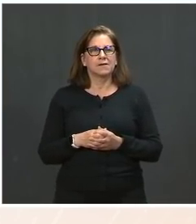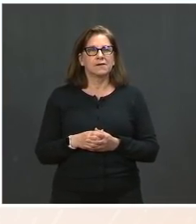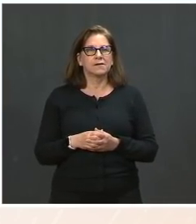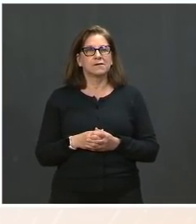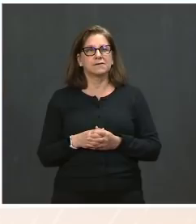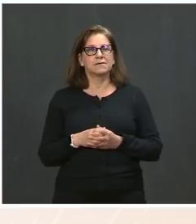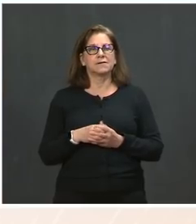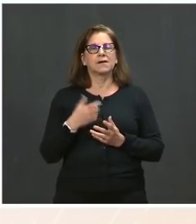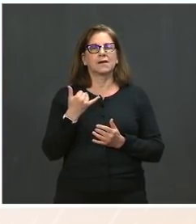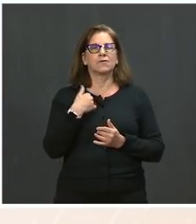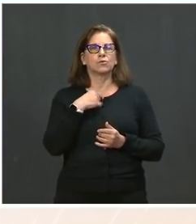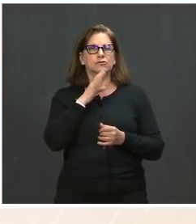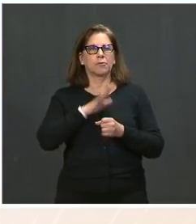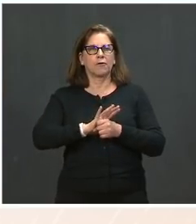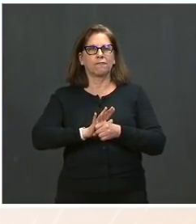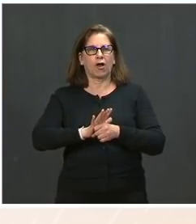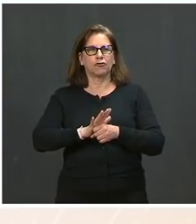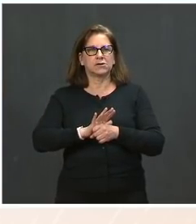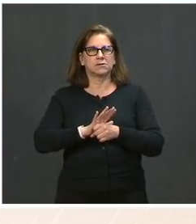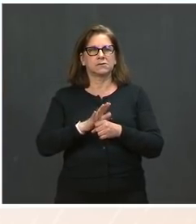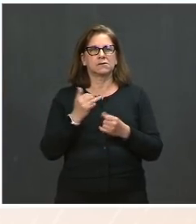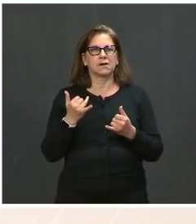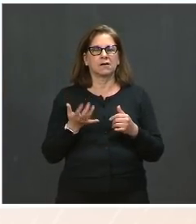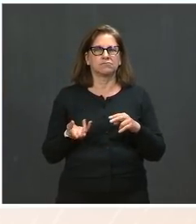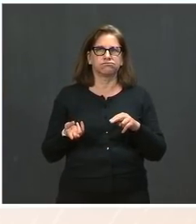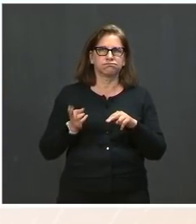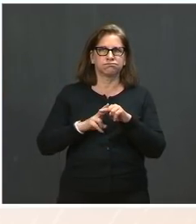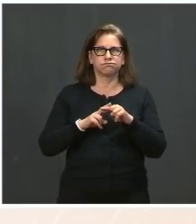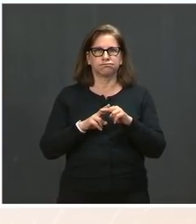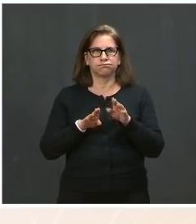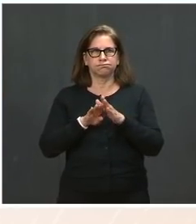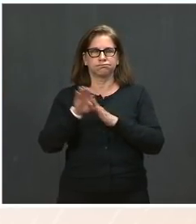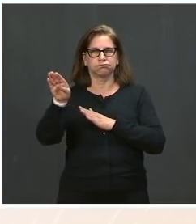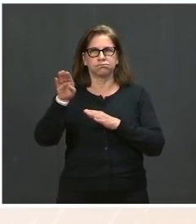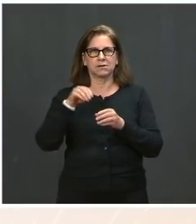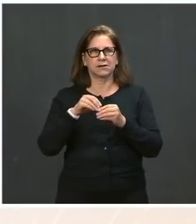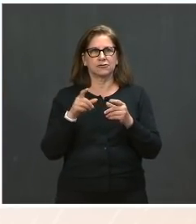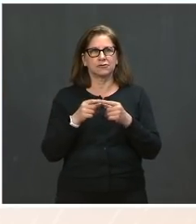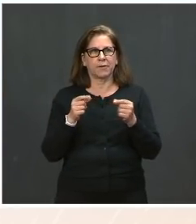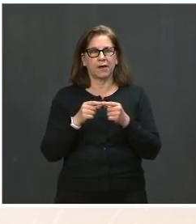and vaccines are in very short supply. With the Prime Minister coming next week